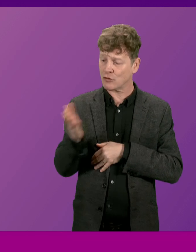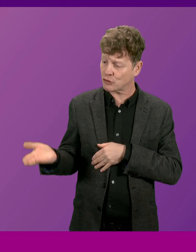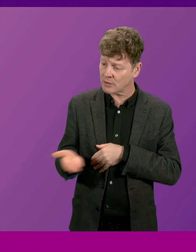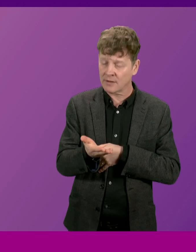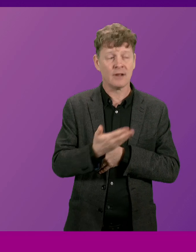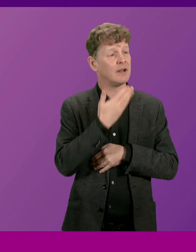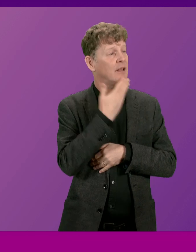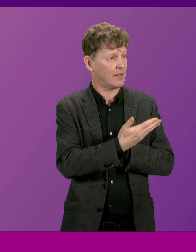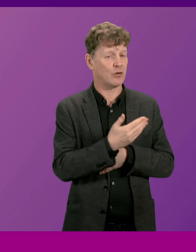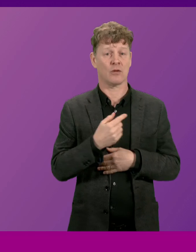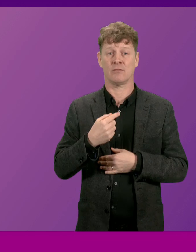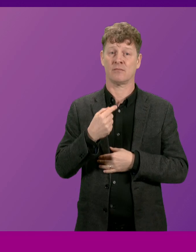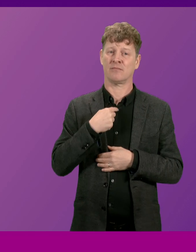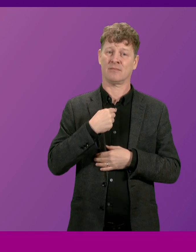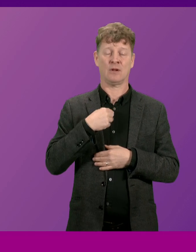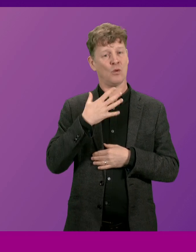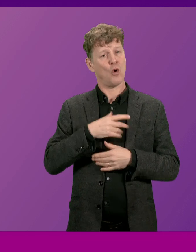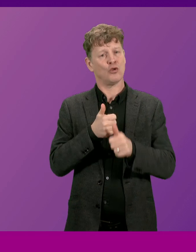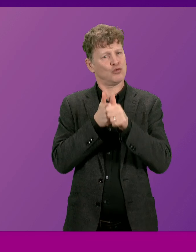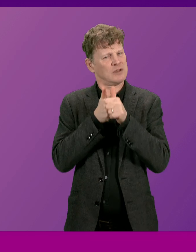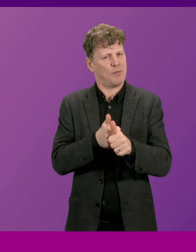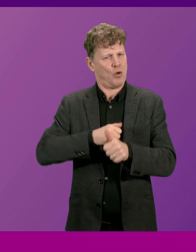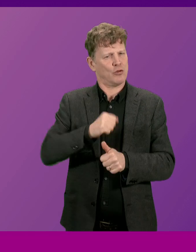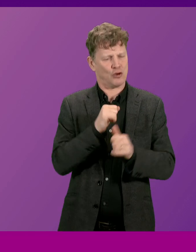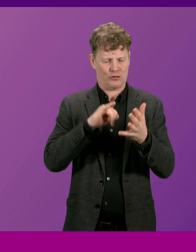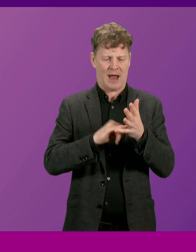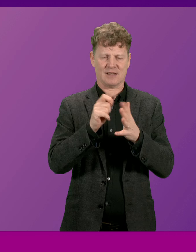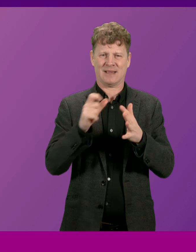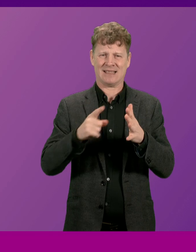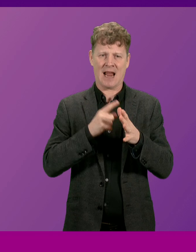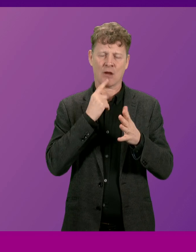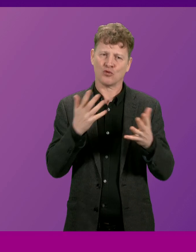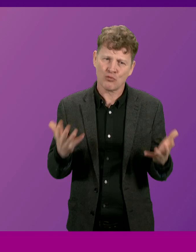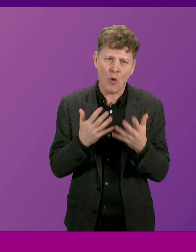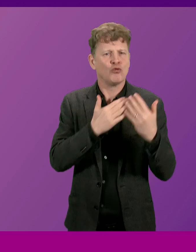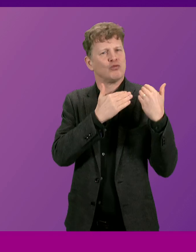I also voice my support for the Scottish SPCA’s efforts to promote responsible pet purchases,